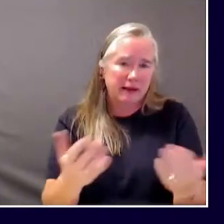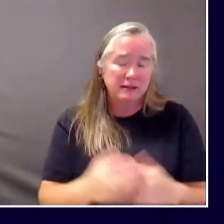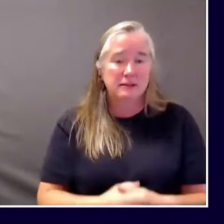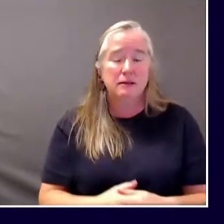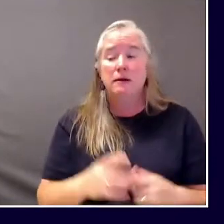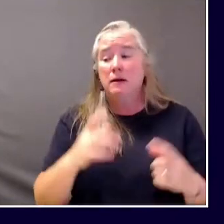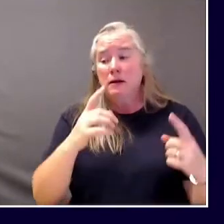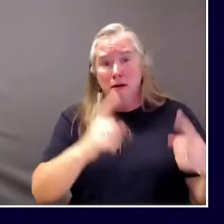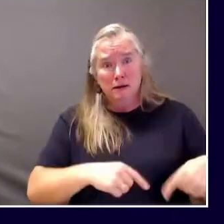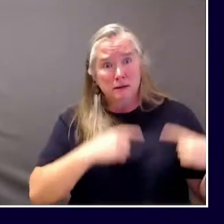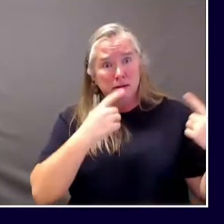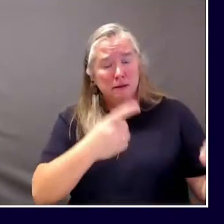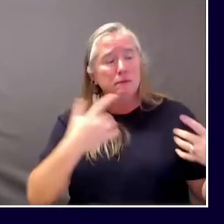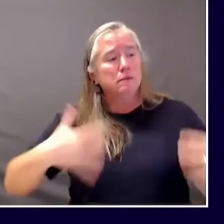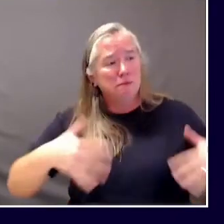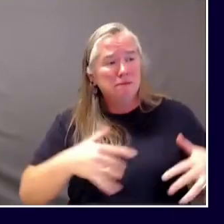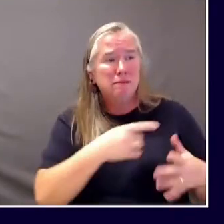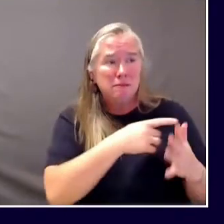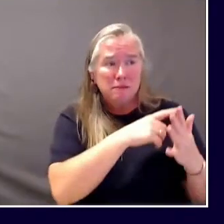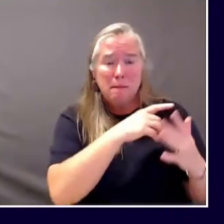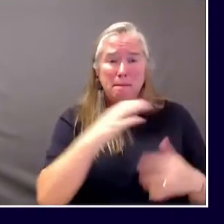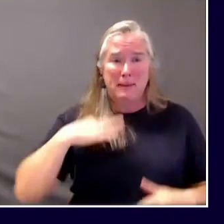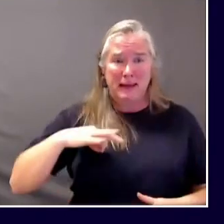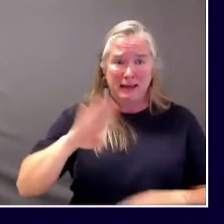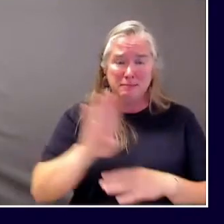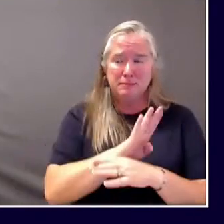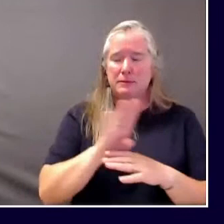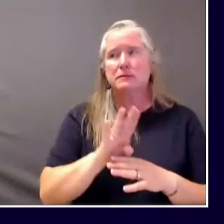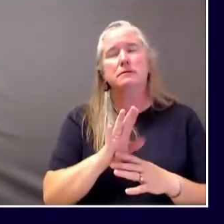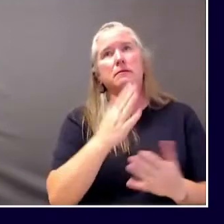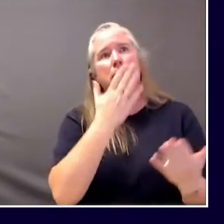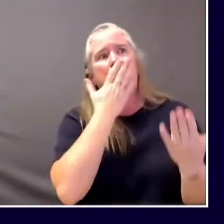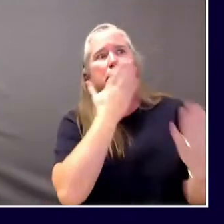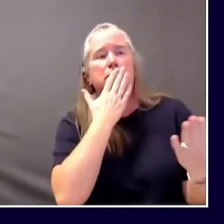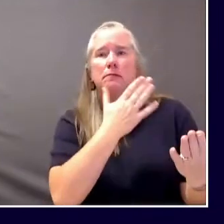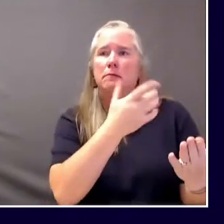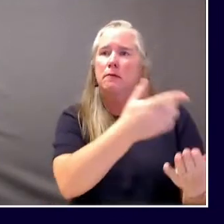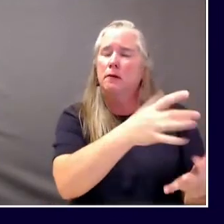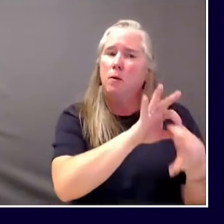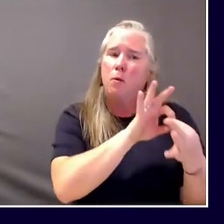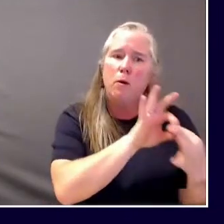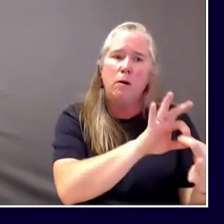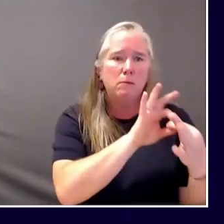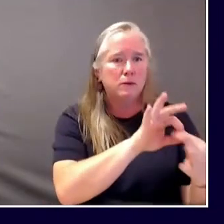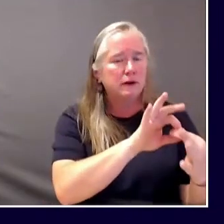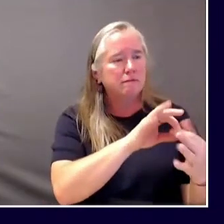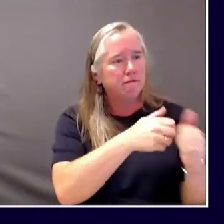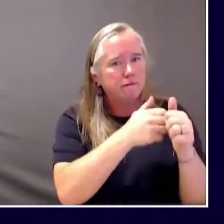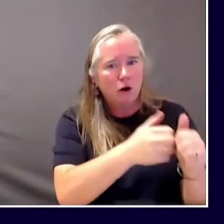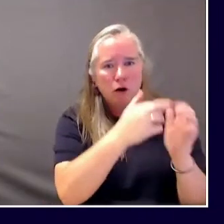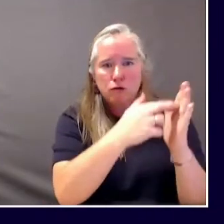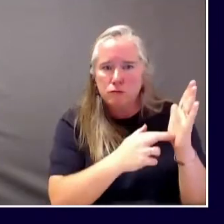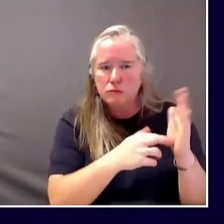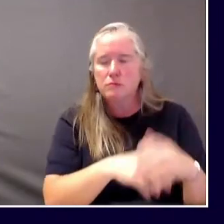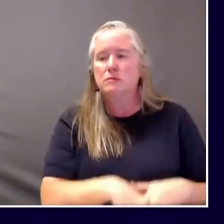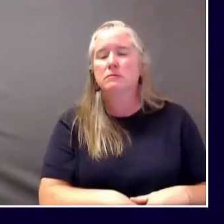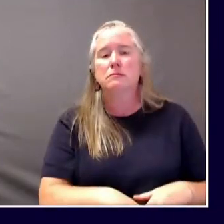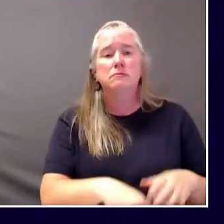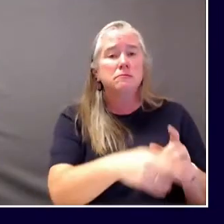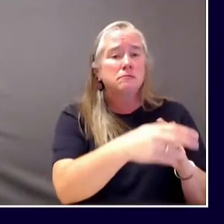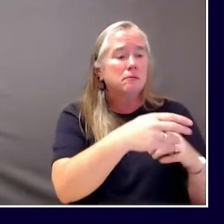very very few exceptions